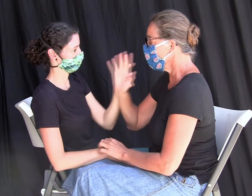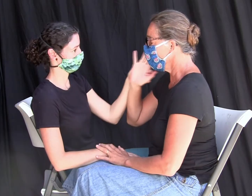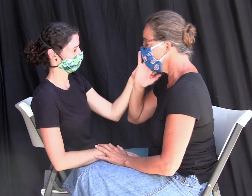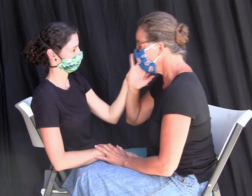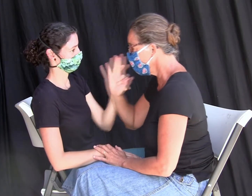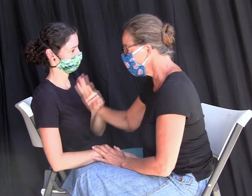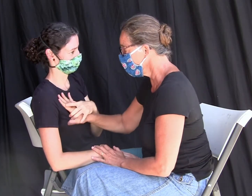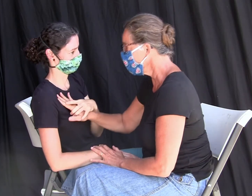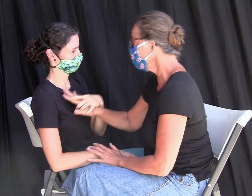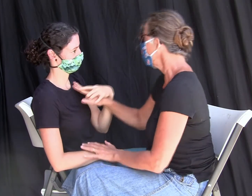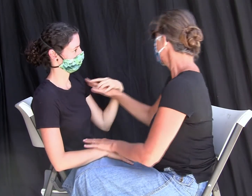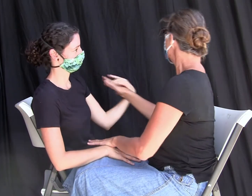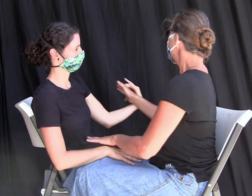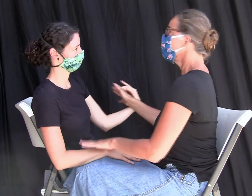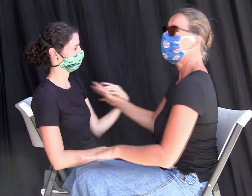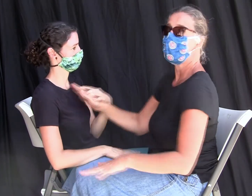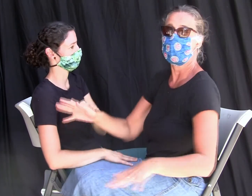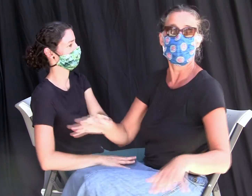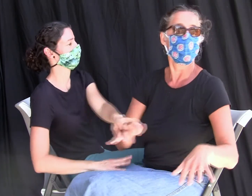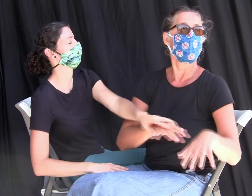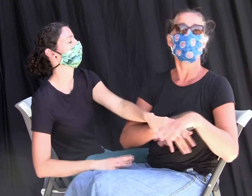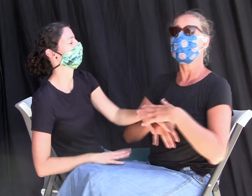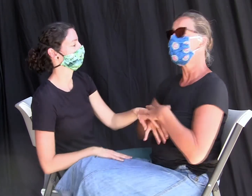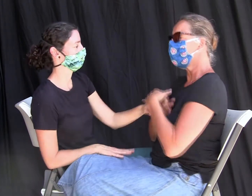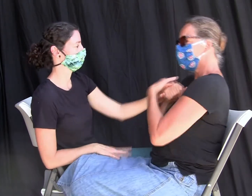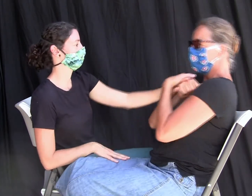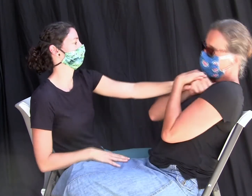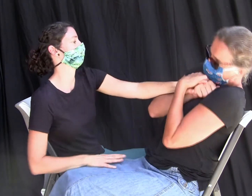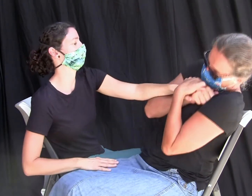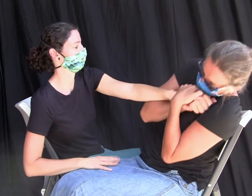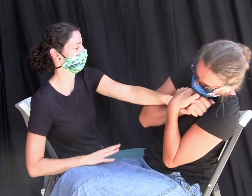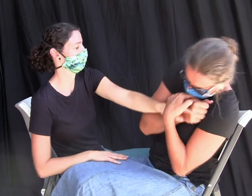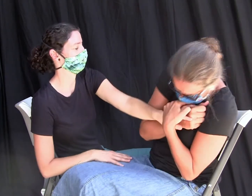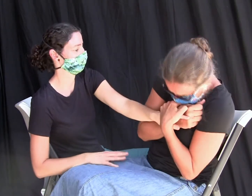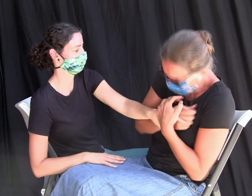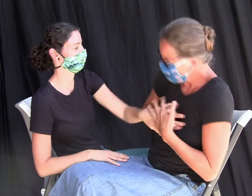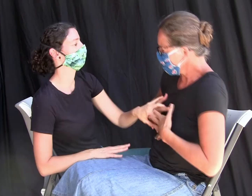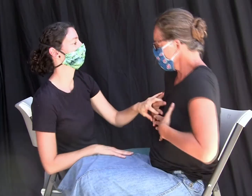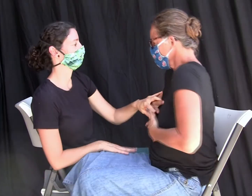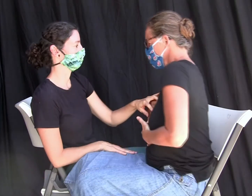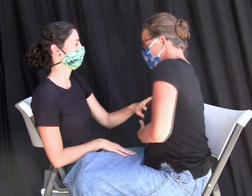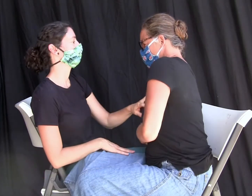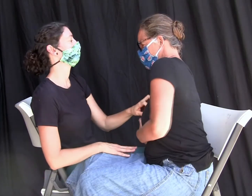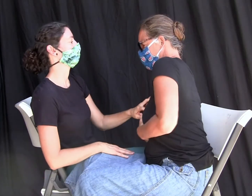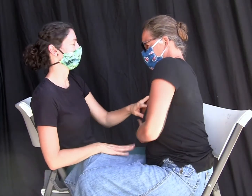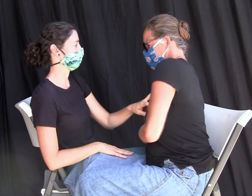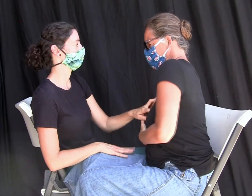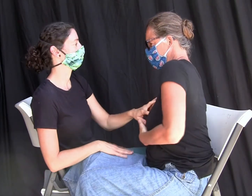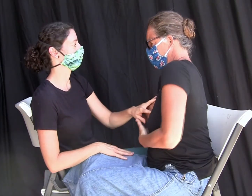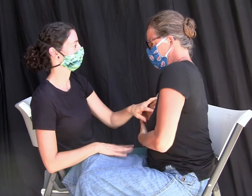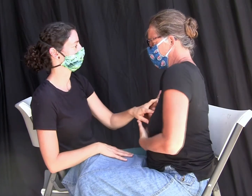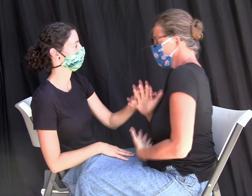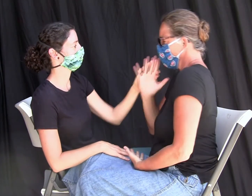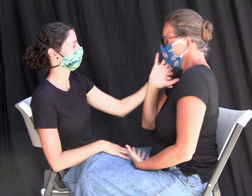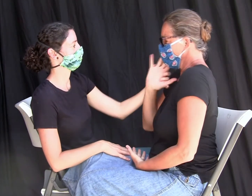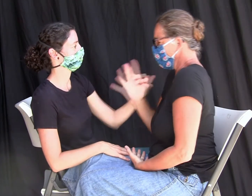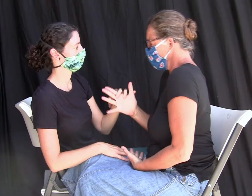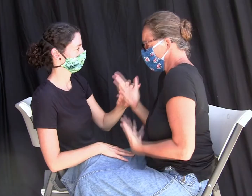Children may behave as if no one is present with them. The social withdrawal leads to feelings of isolation and loneliness.